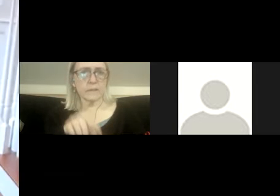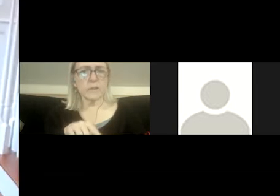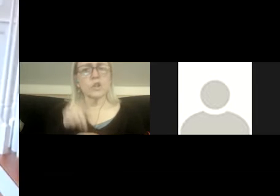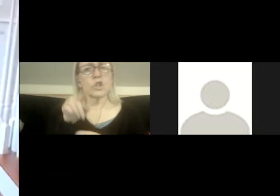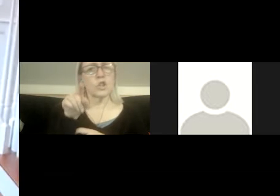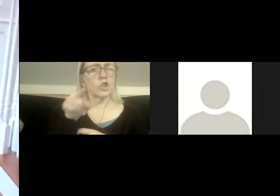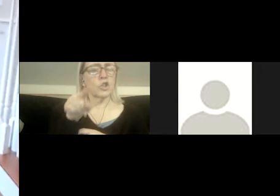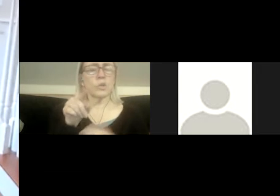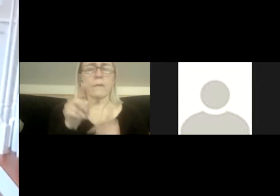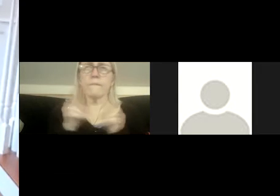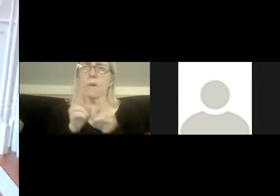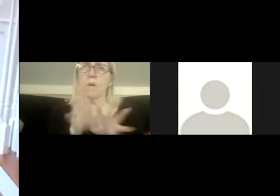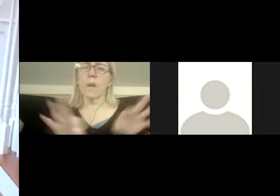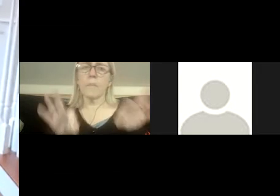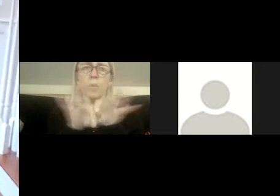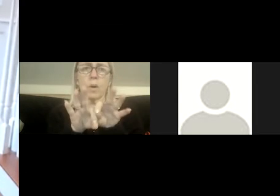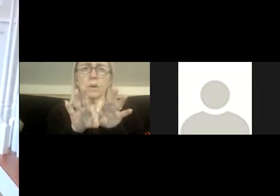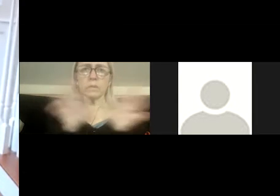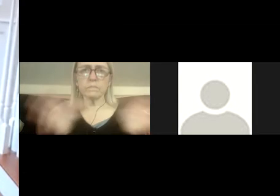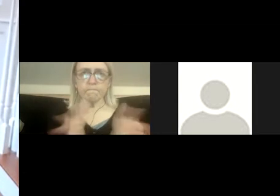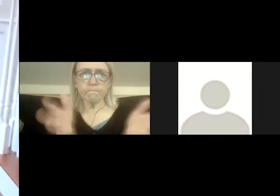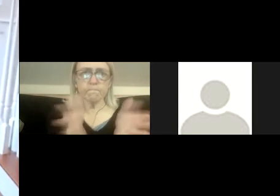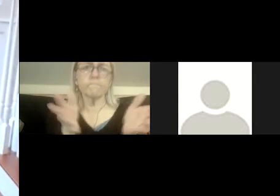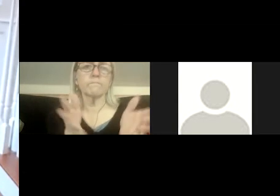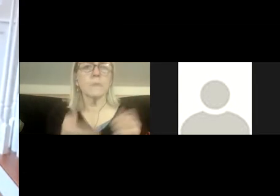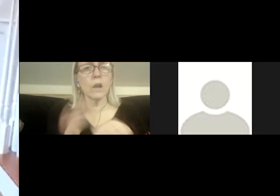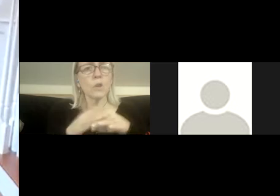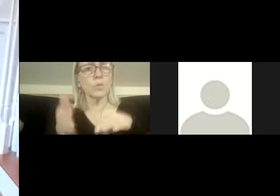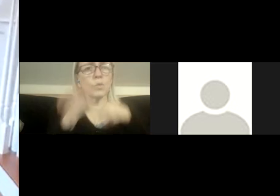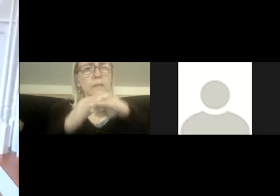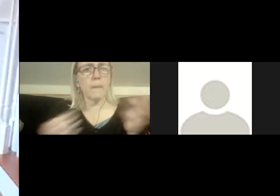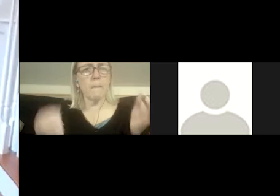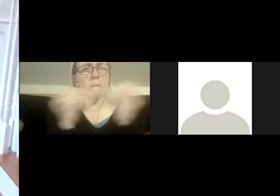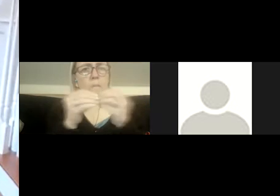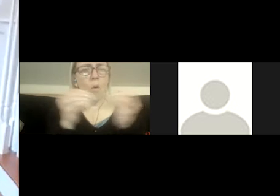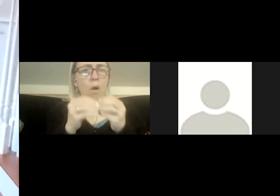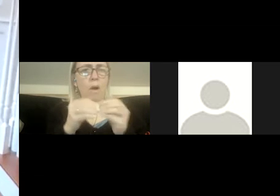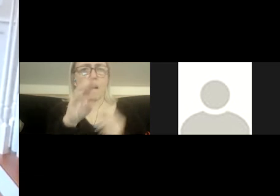to increase the number of minority-owned business suppliers registered at Brown, and